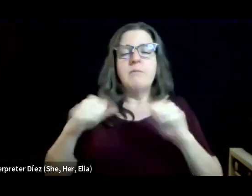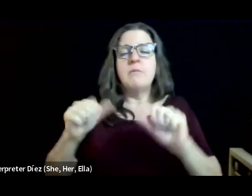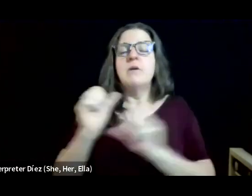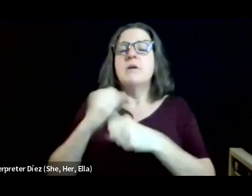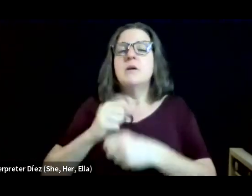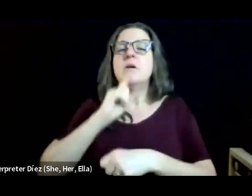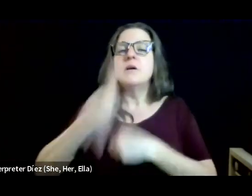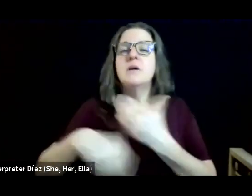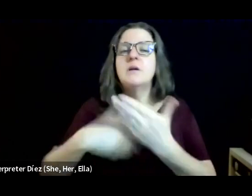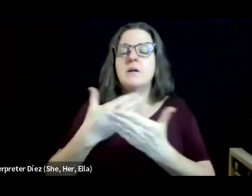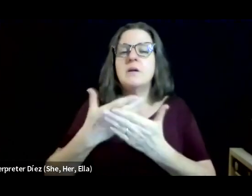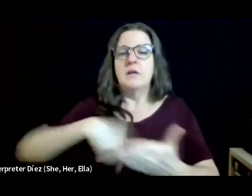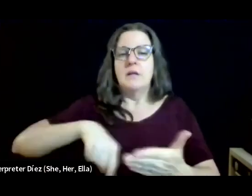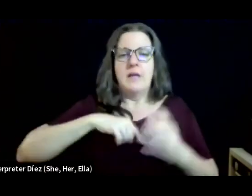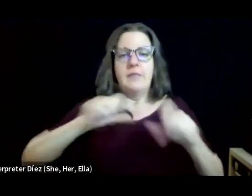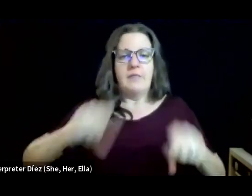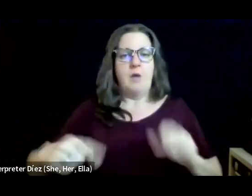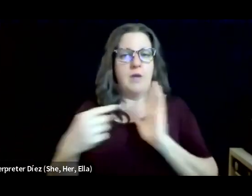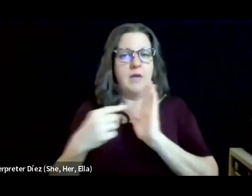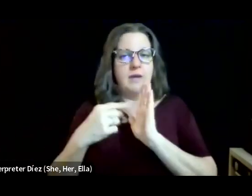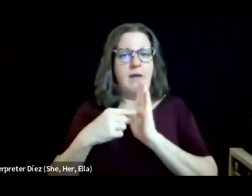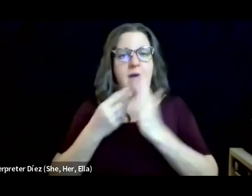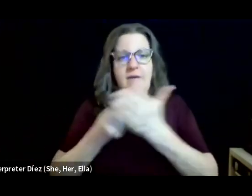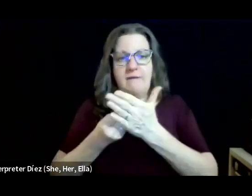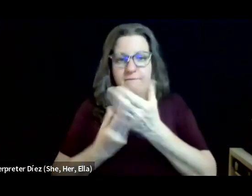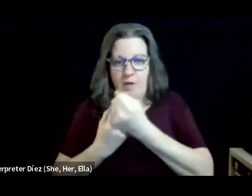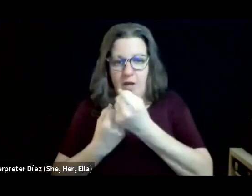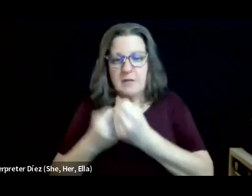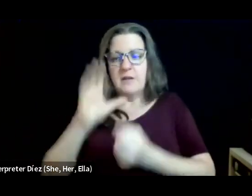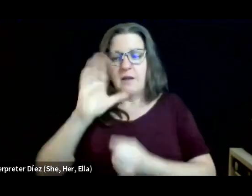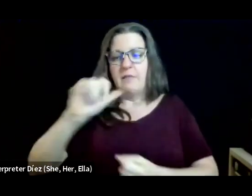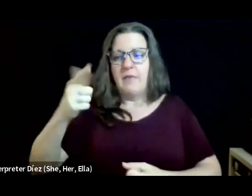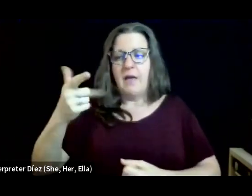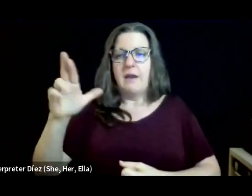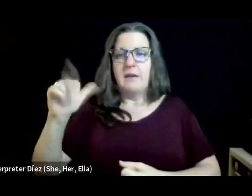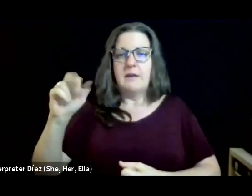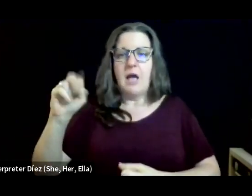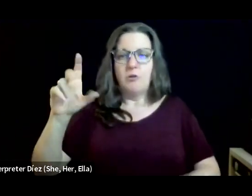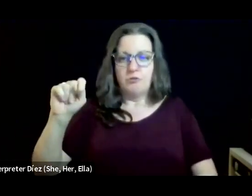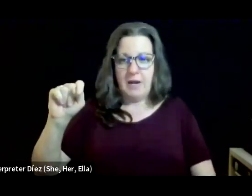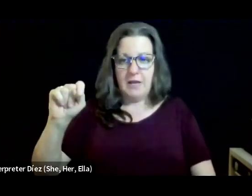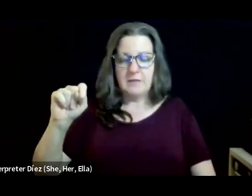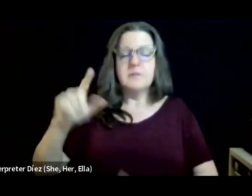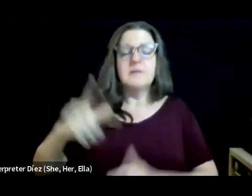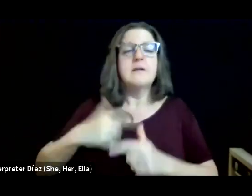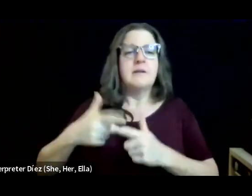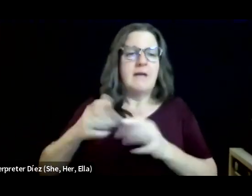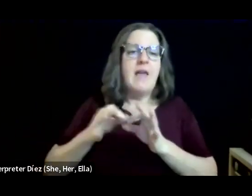were able to fund that Cal Grant change. Then again, Deferred Maintenance Funding.